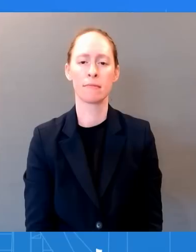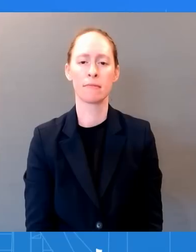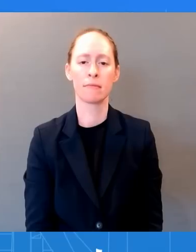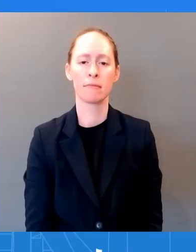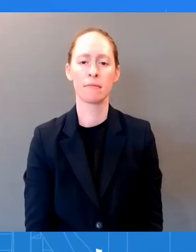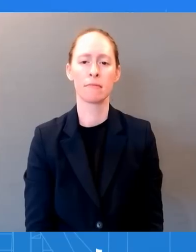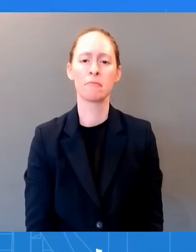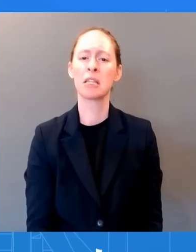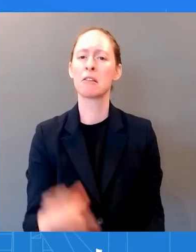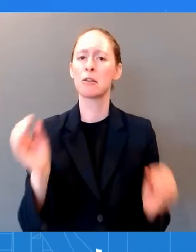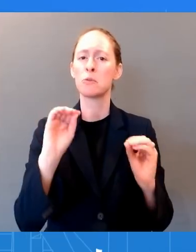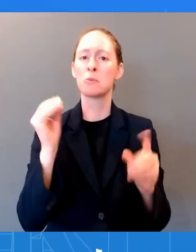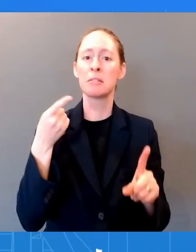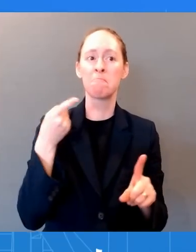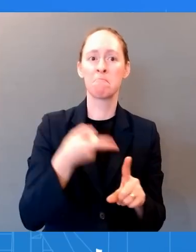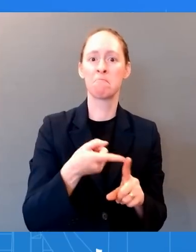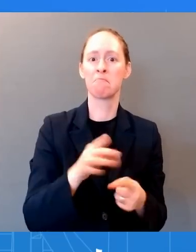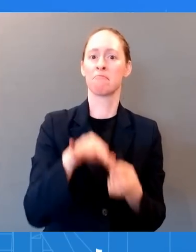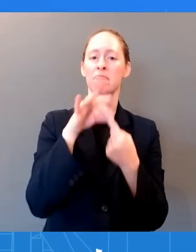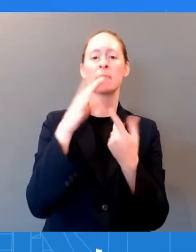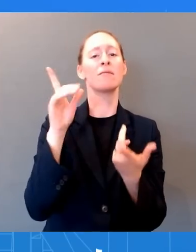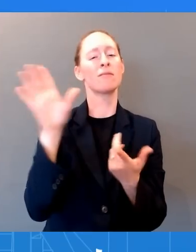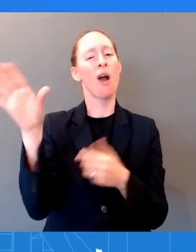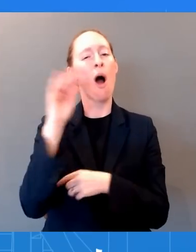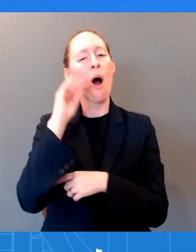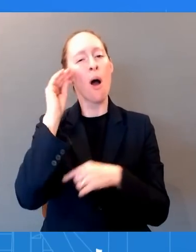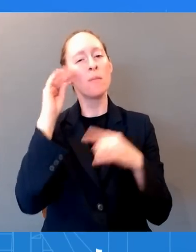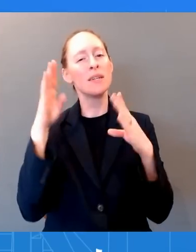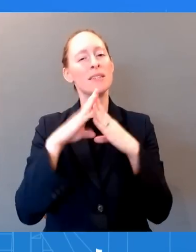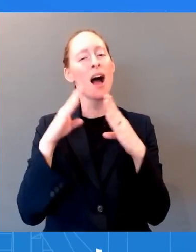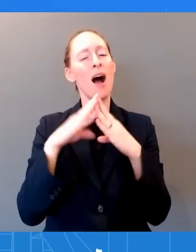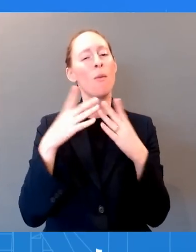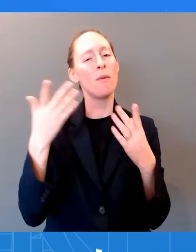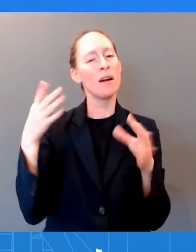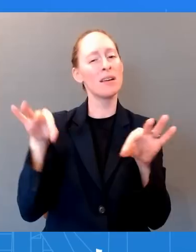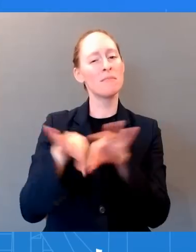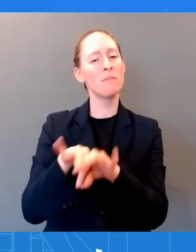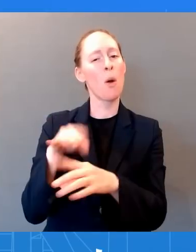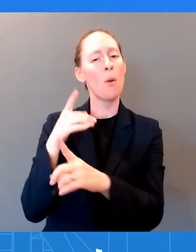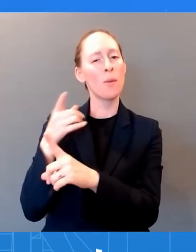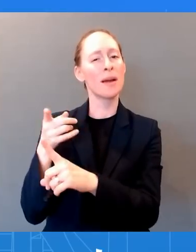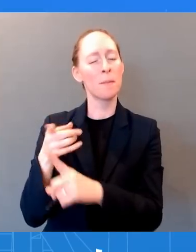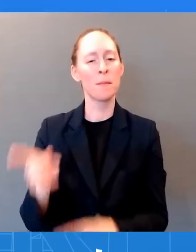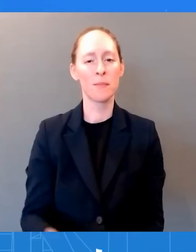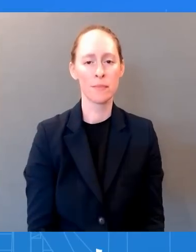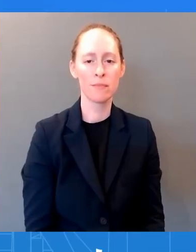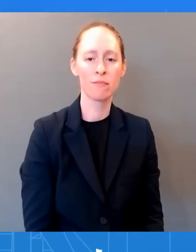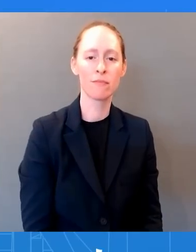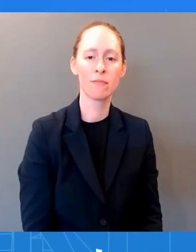which is important to him, which is very close to him. But I don't have any specifics.